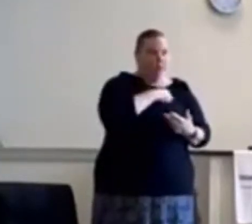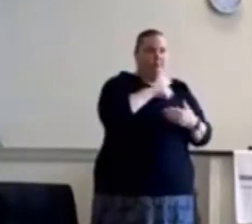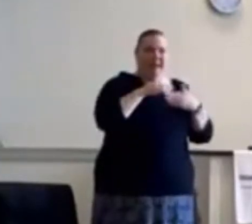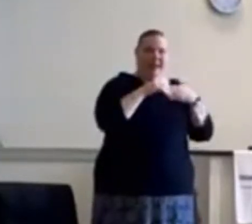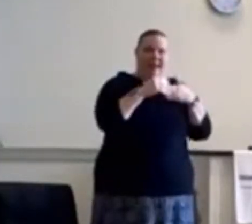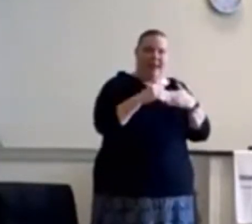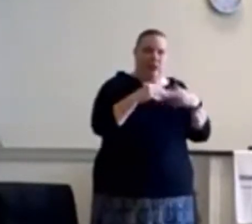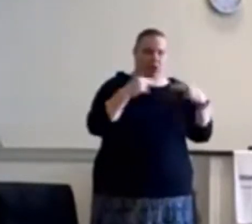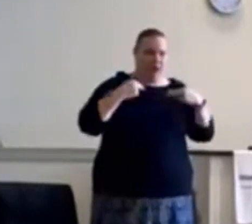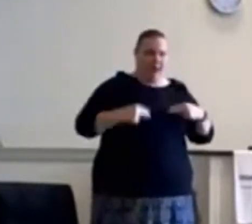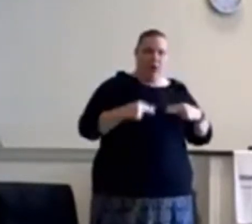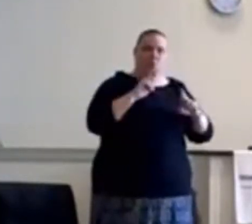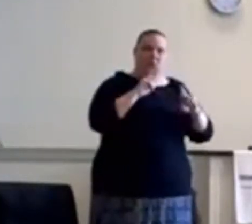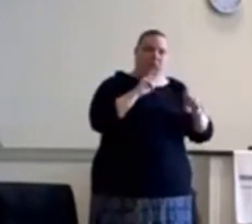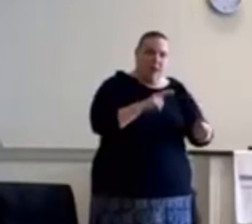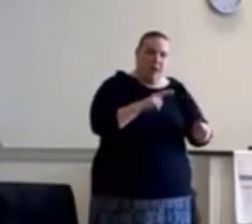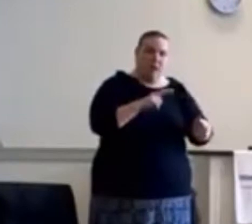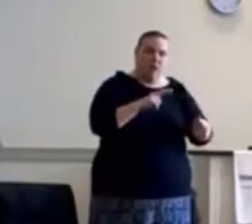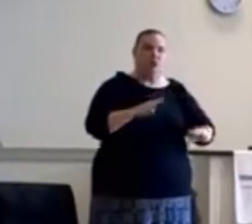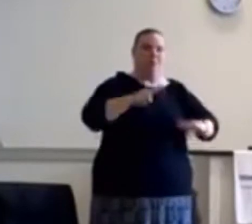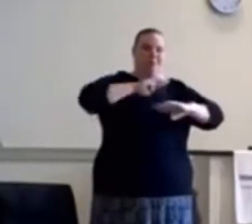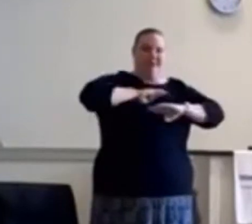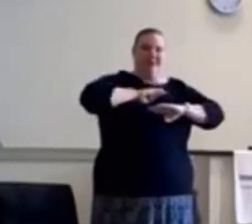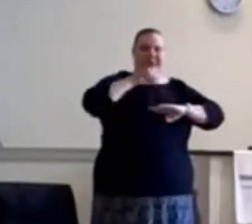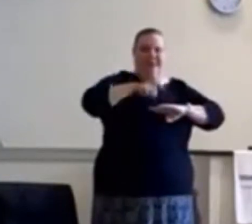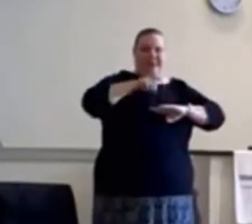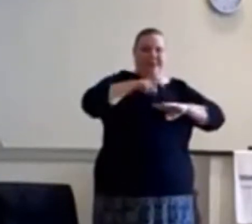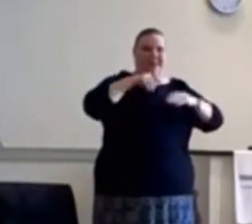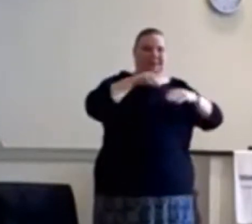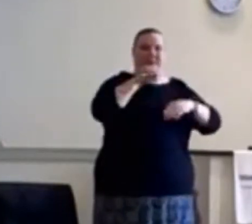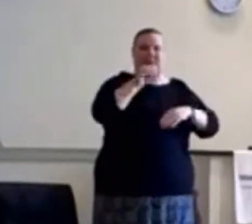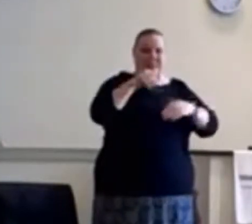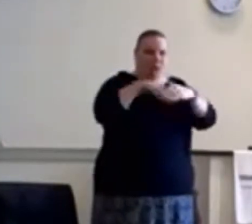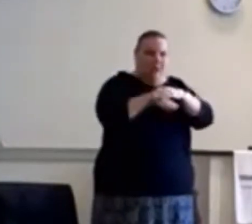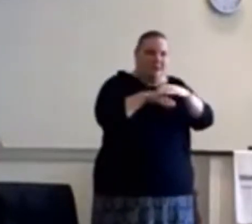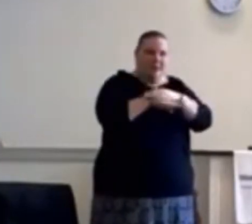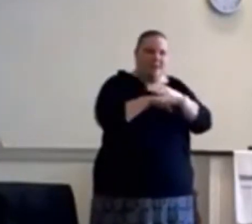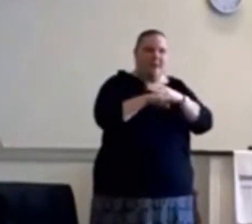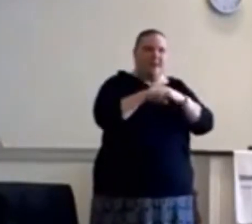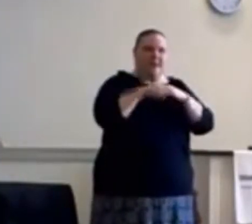initiatives to meet the disability accessibility needs of disaster impacted